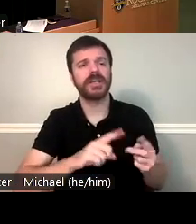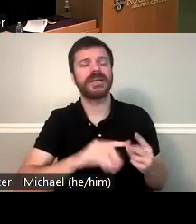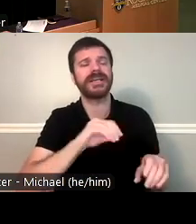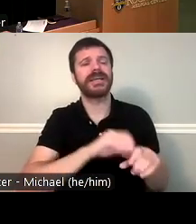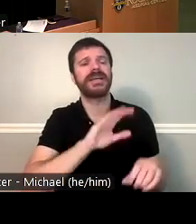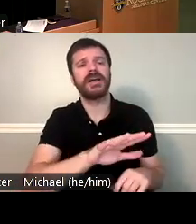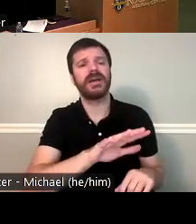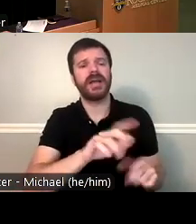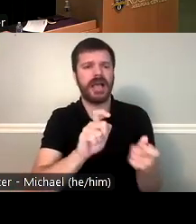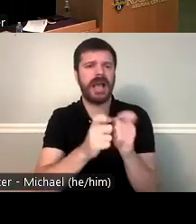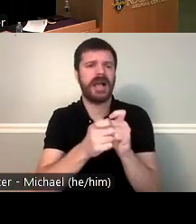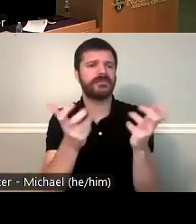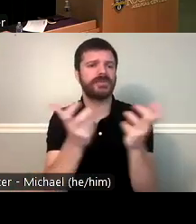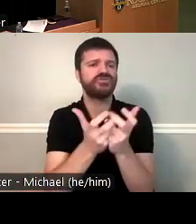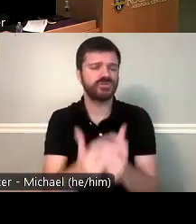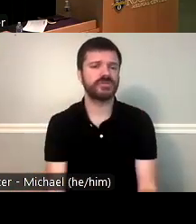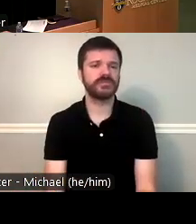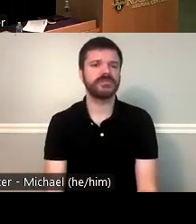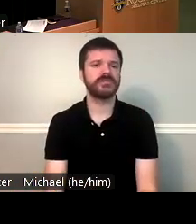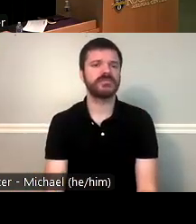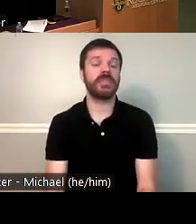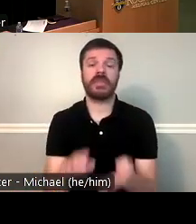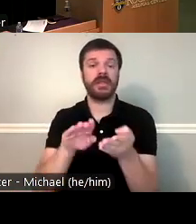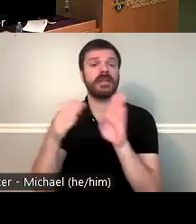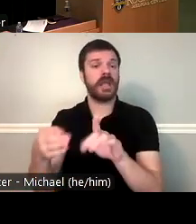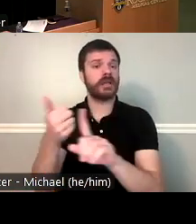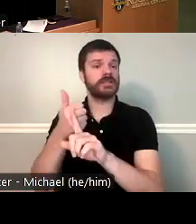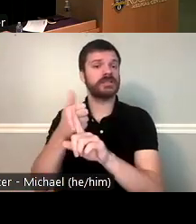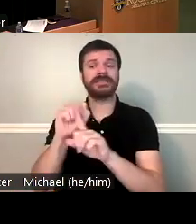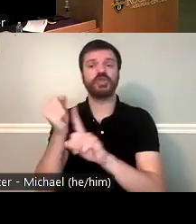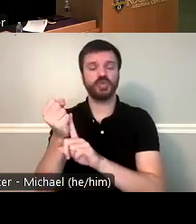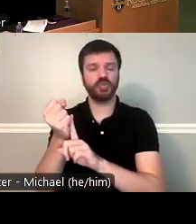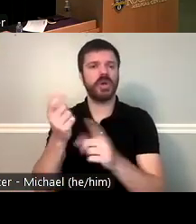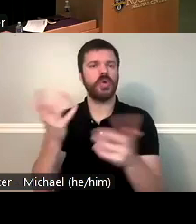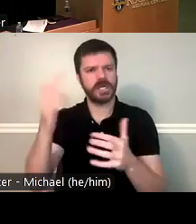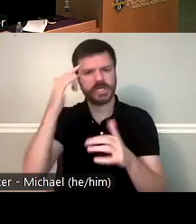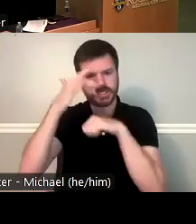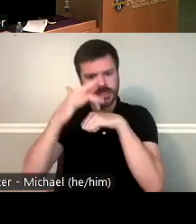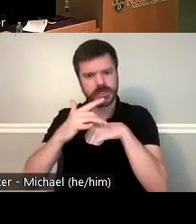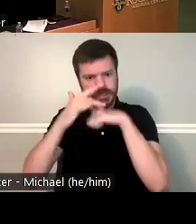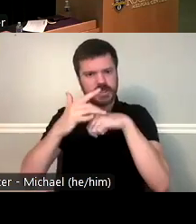what is it about the death situation that they are ruminating that they can't get over and the